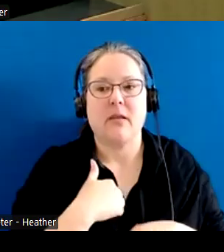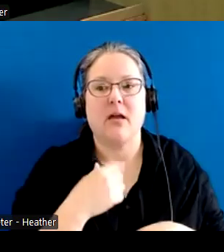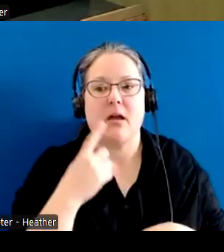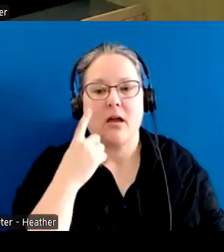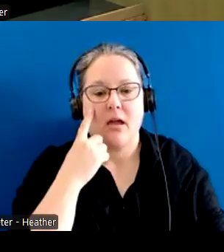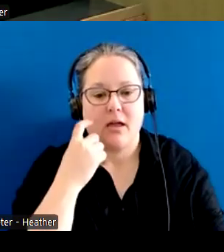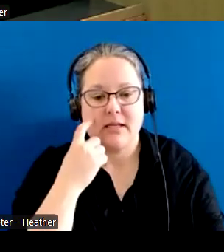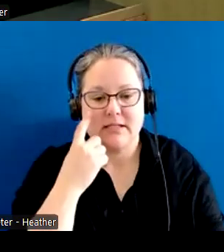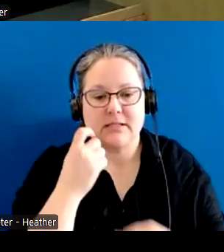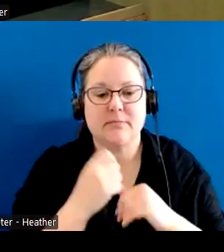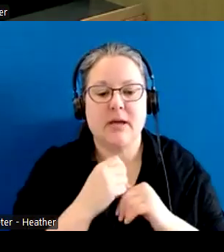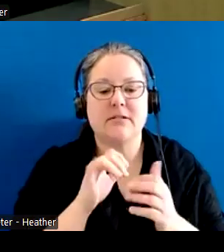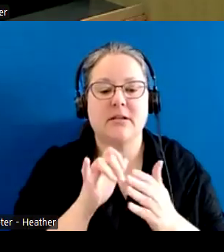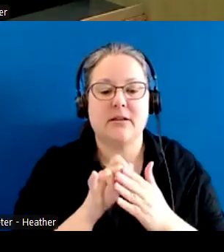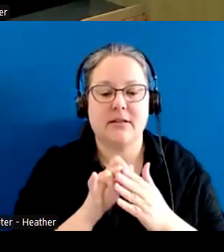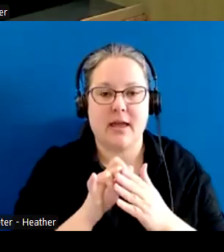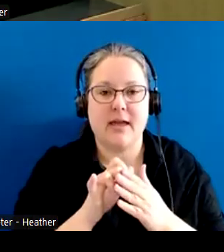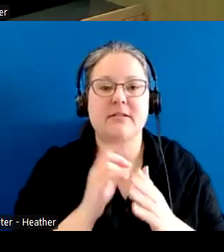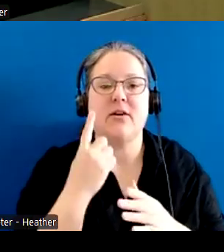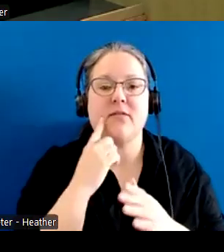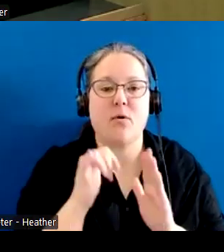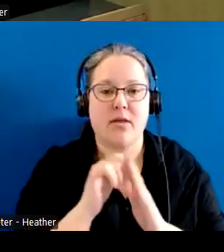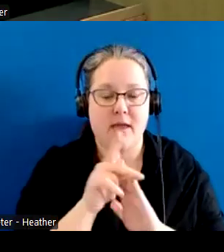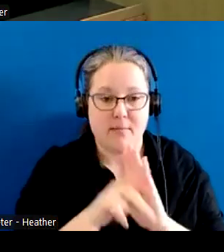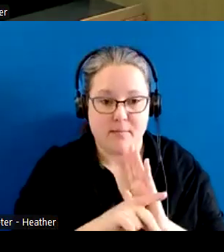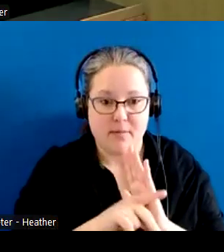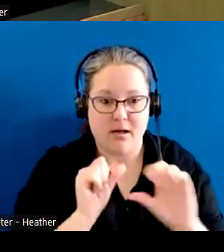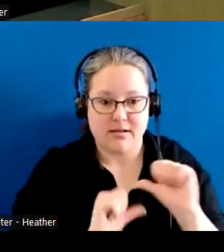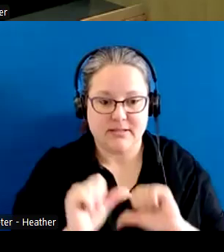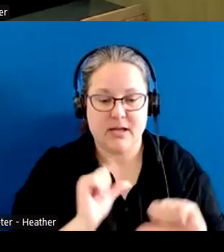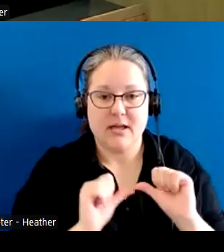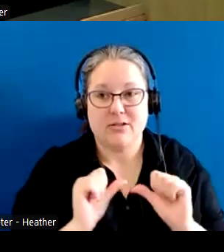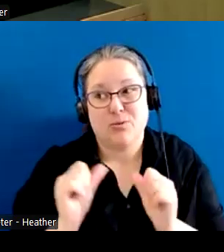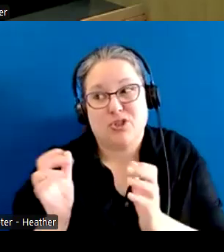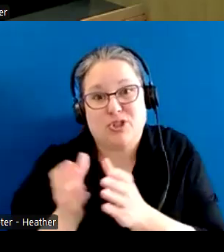of researchers in effectiveness, implementation, and policy sciences are just smaller than they